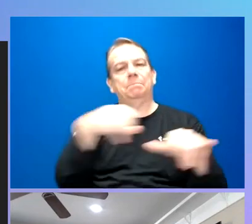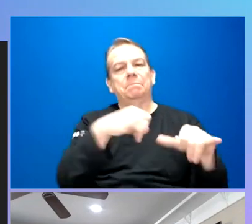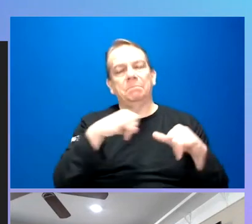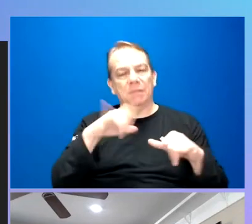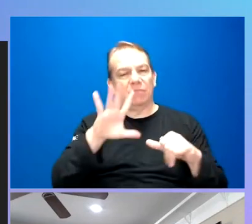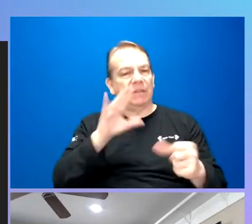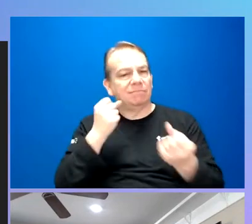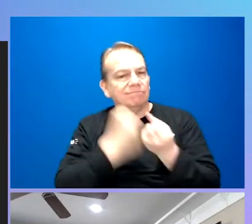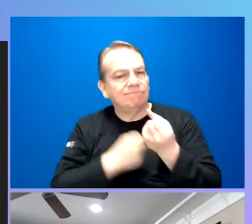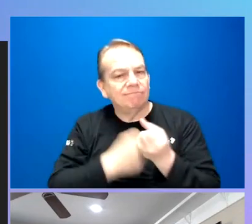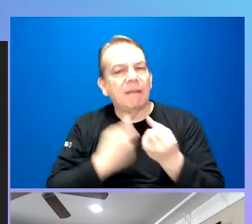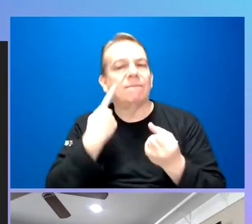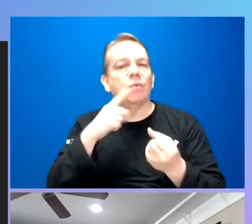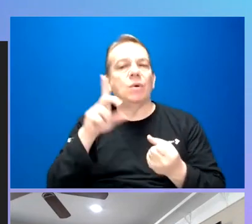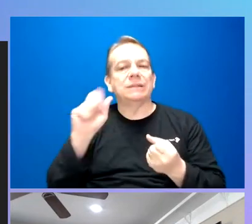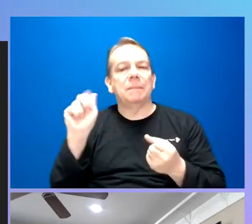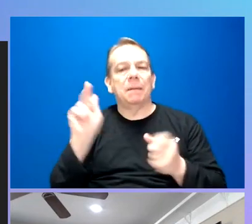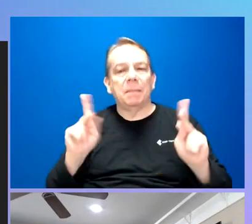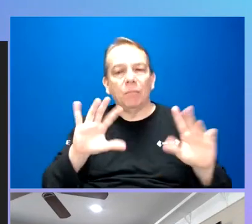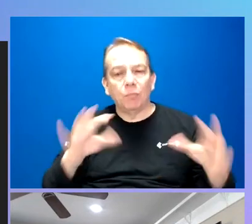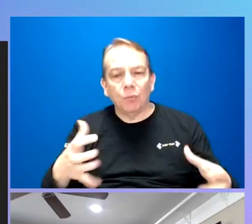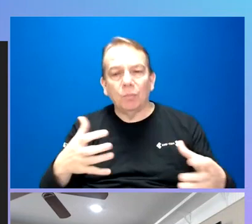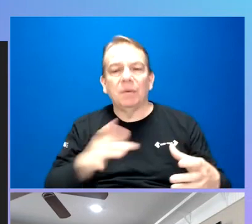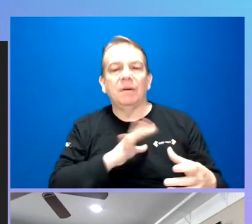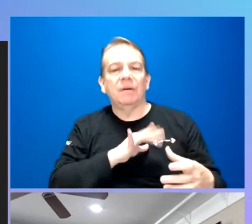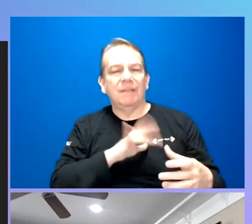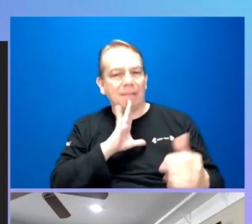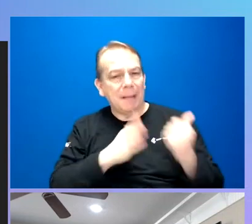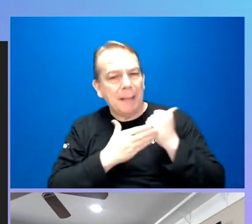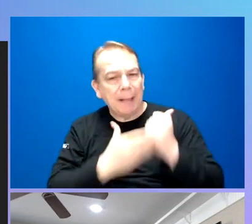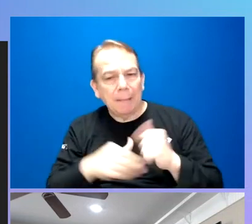They're there to help you, help you network, uh, help promote